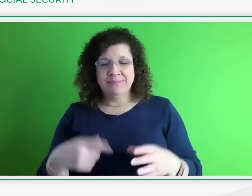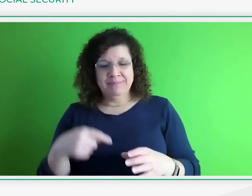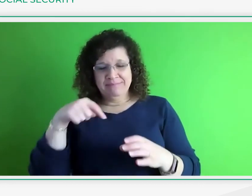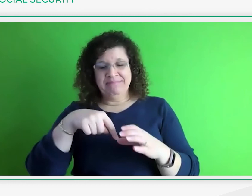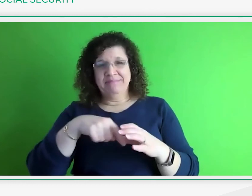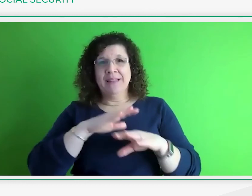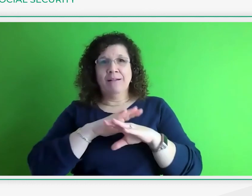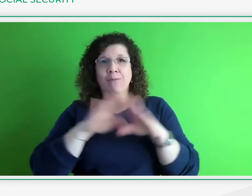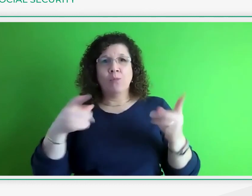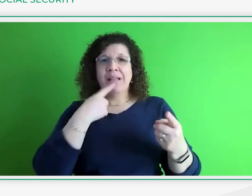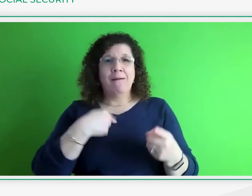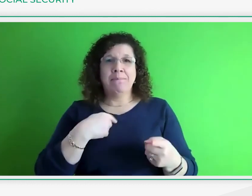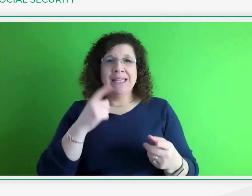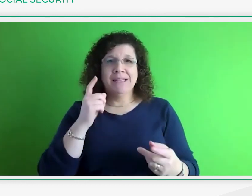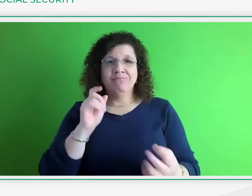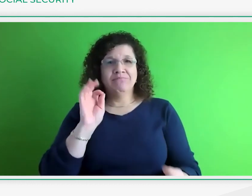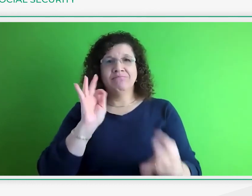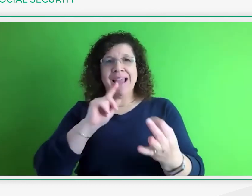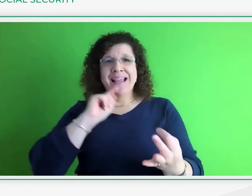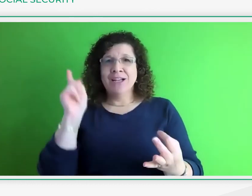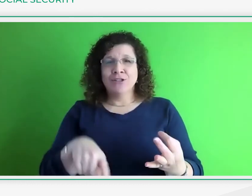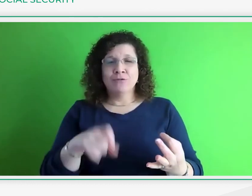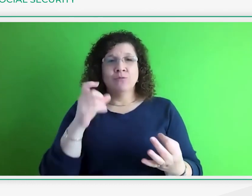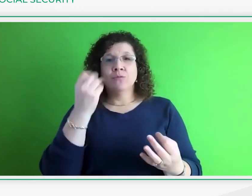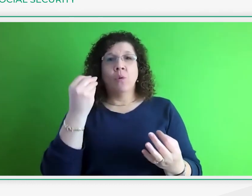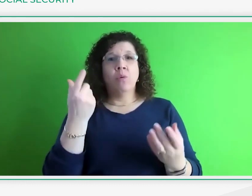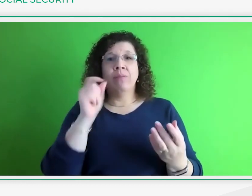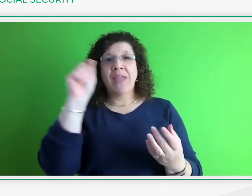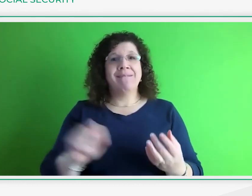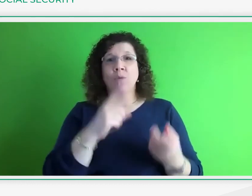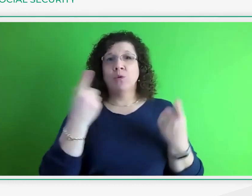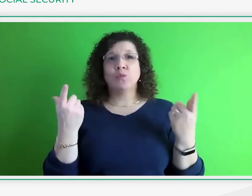you. A crystal ball didn't tell me the answer, unfortunately.